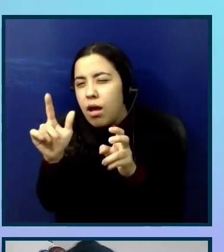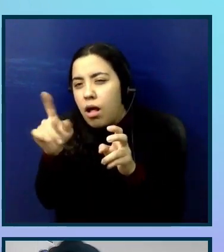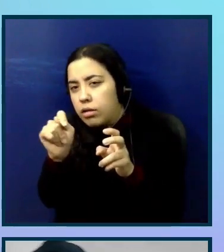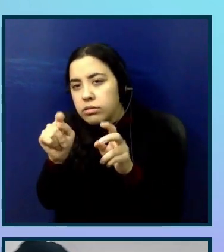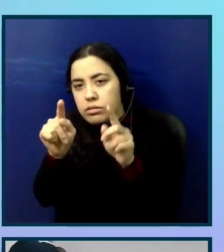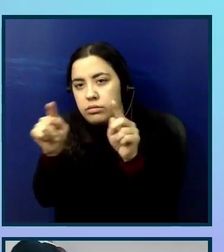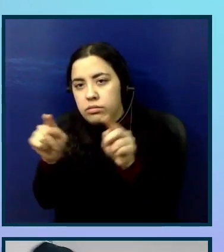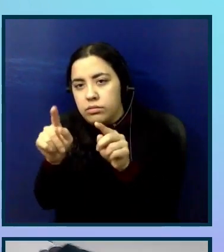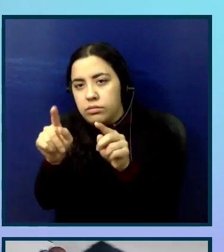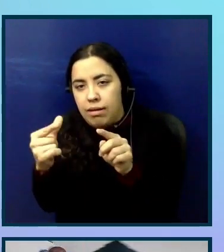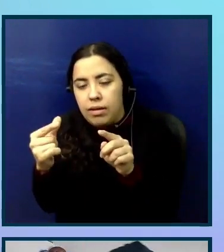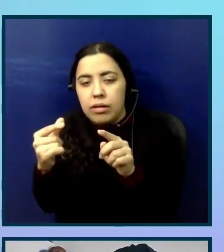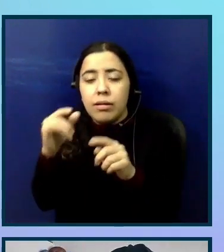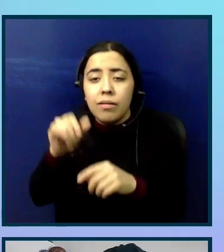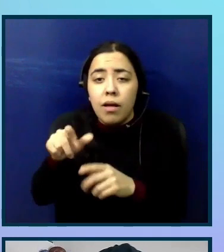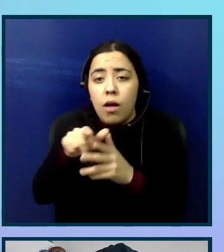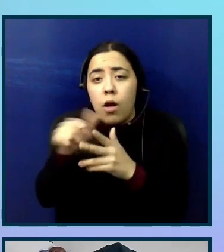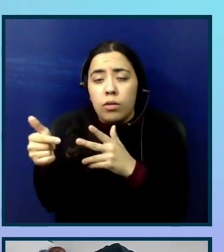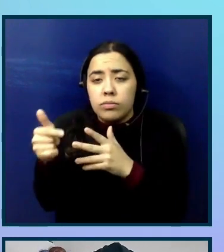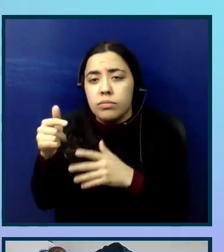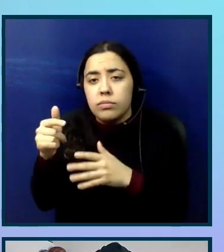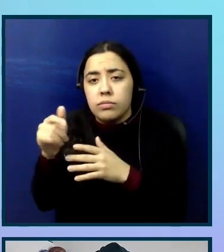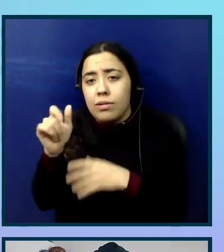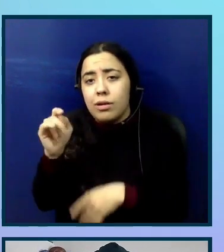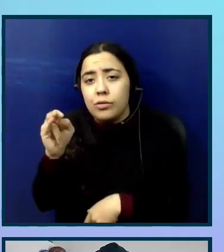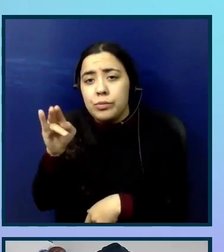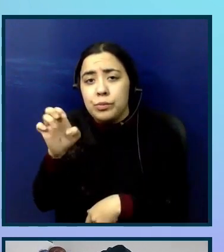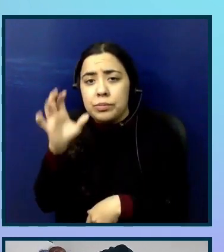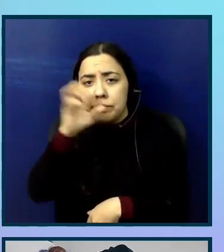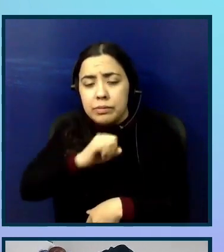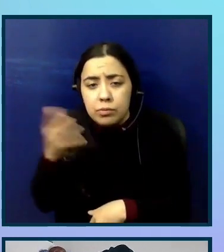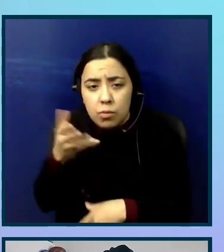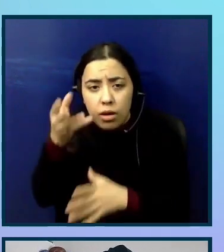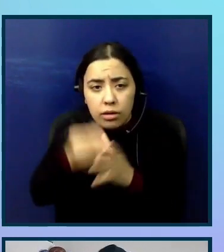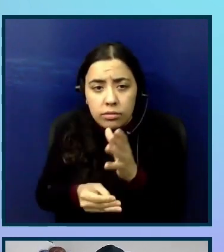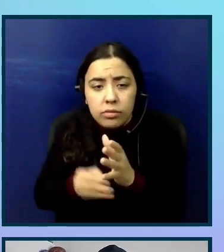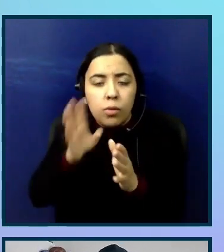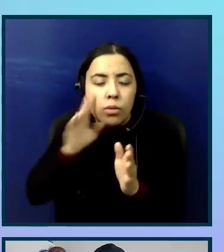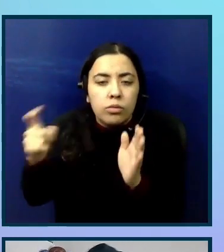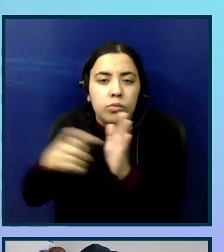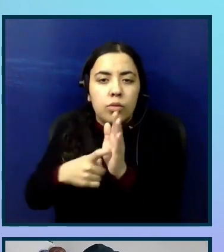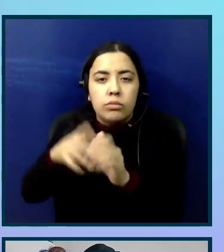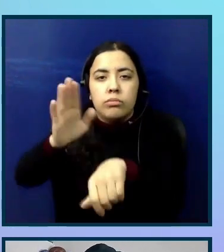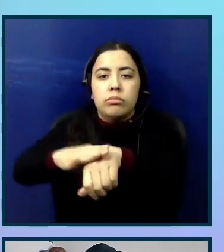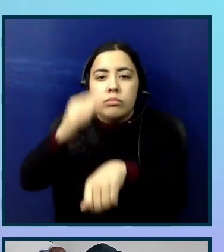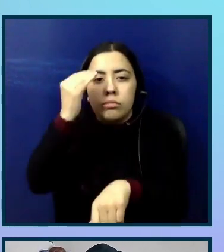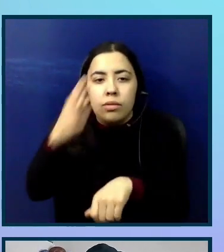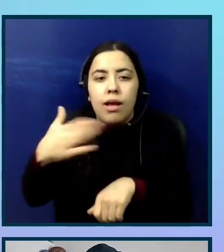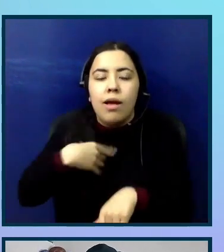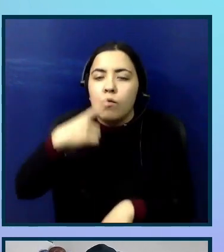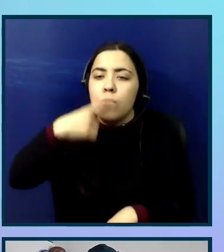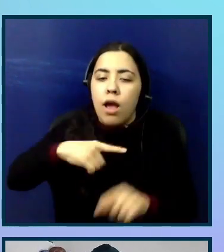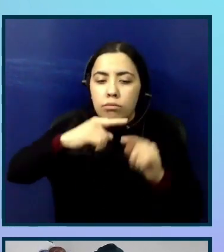So the alt attribute that is missing, okay, will be called out. So there's a red squiggly line underneath that image.